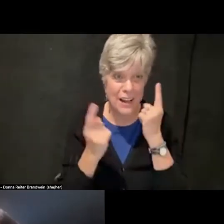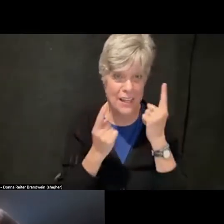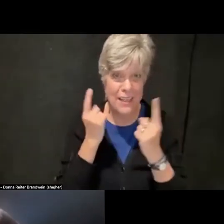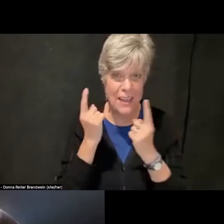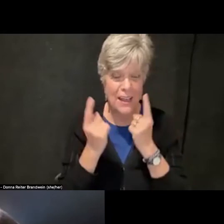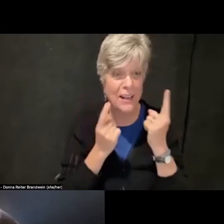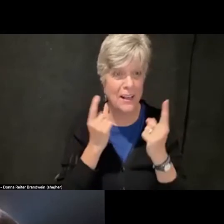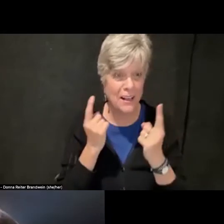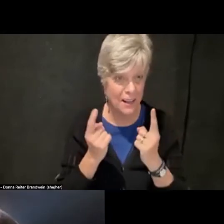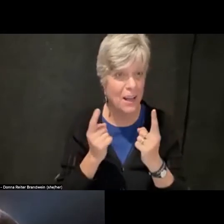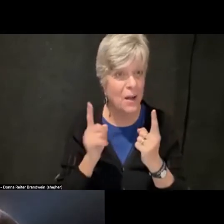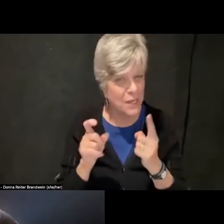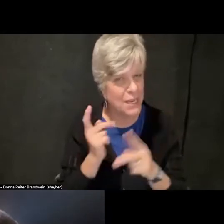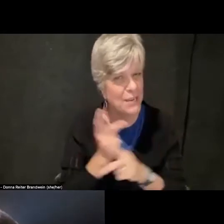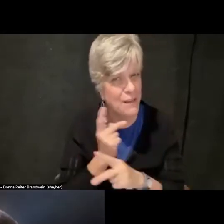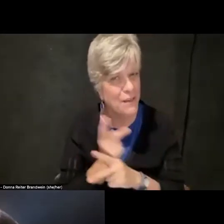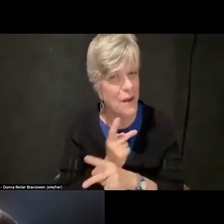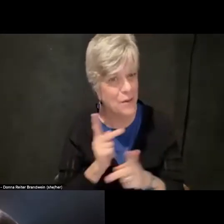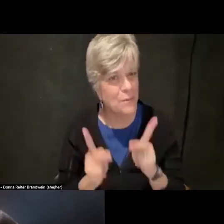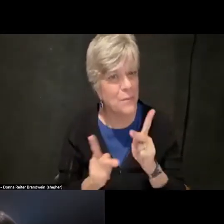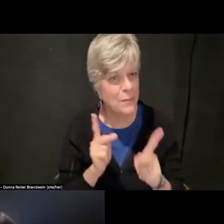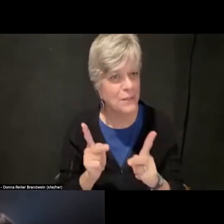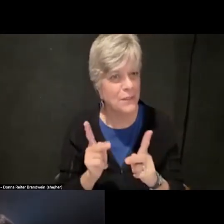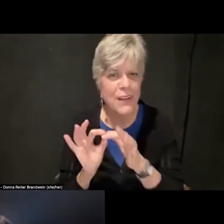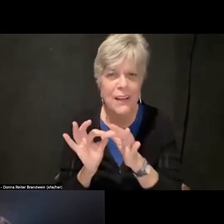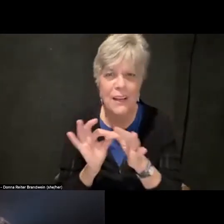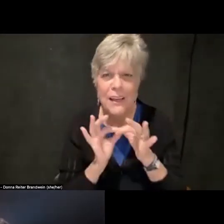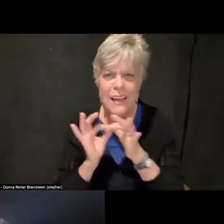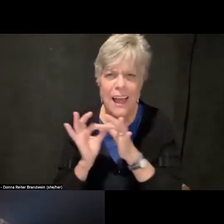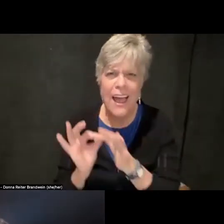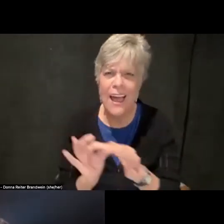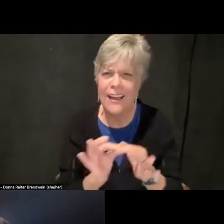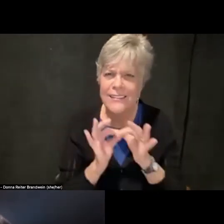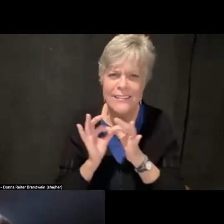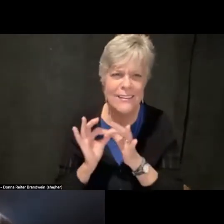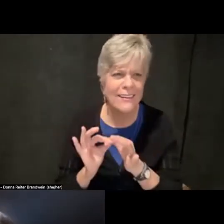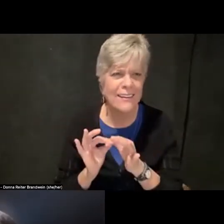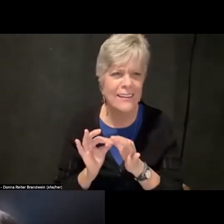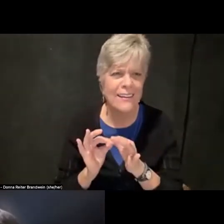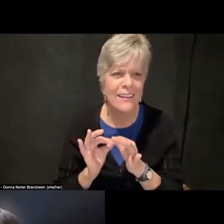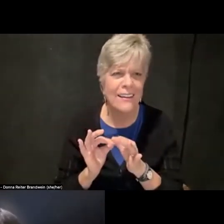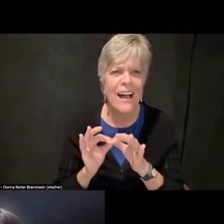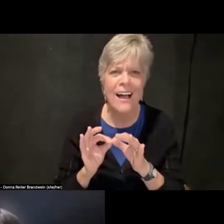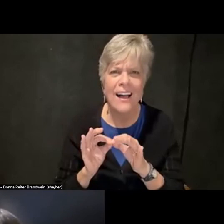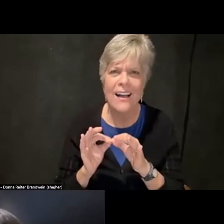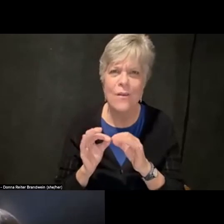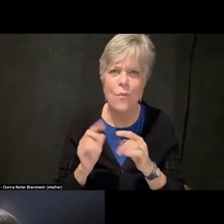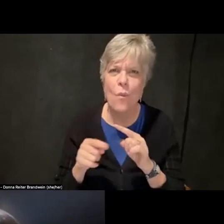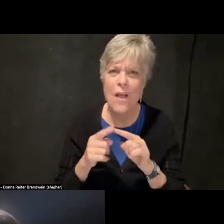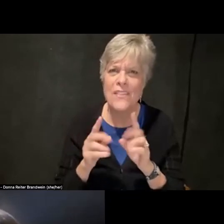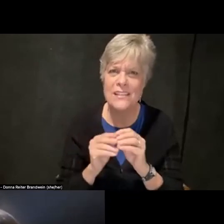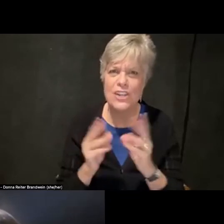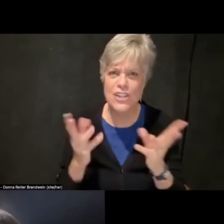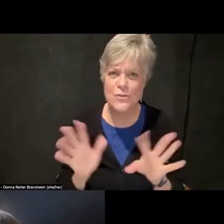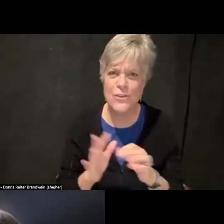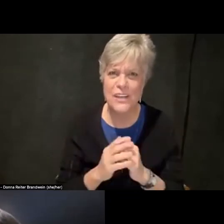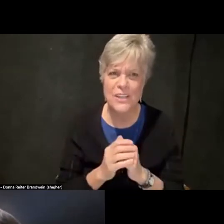we didn't figure out a way for people to just connect somehow outside of the session, but if you want an idea,